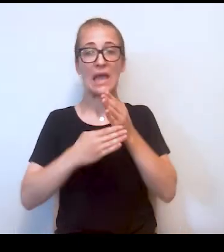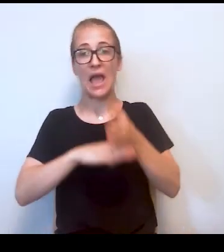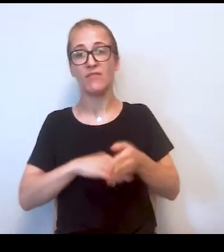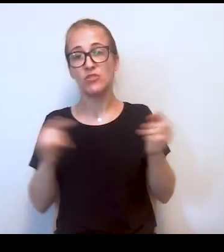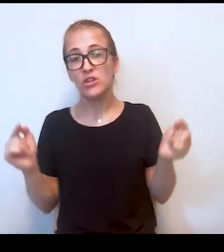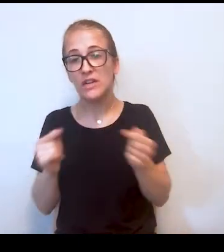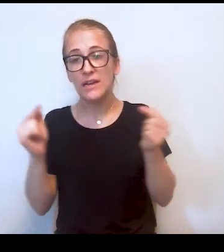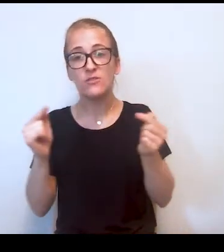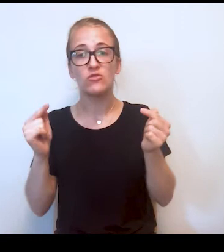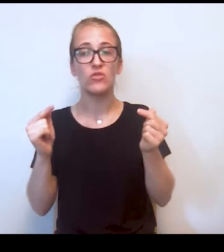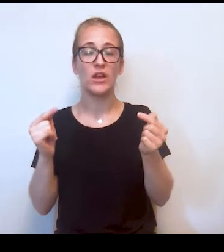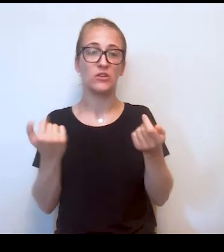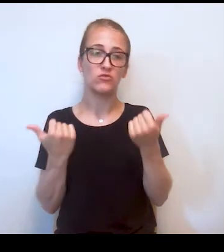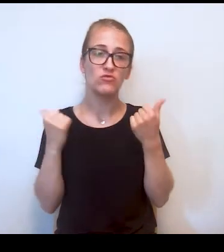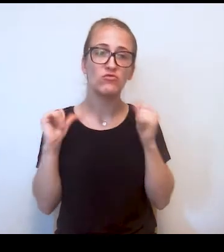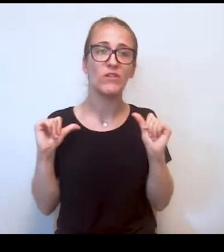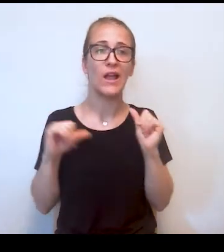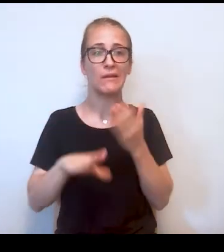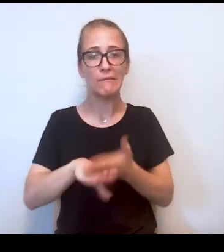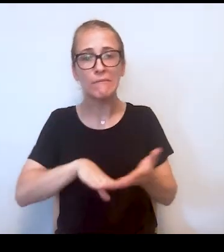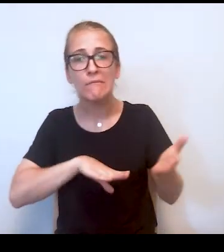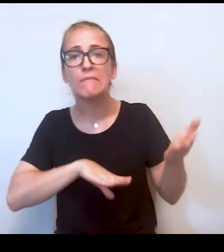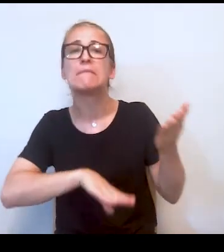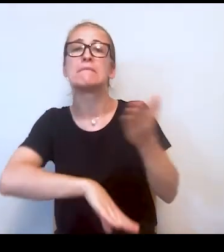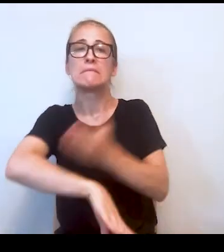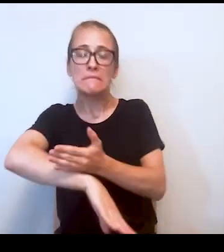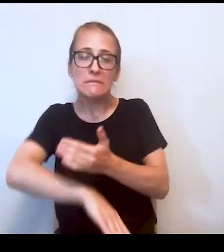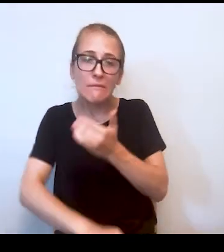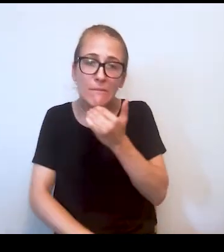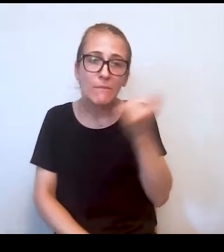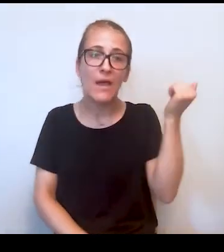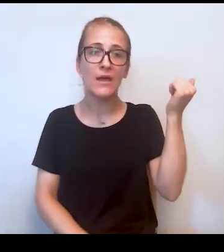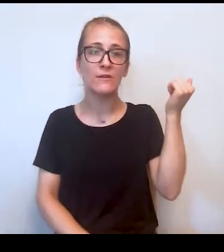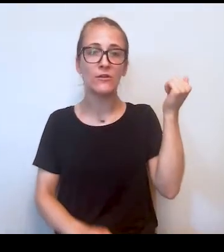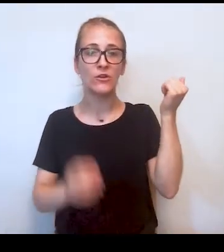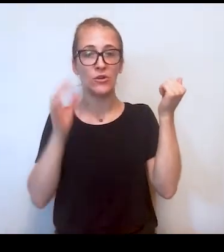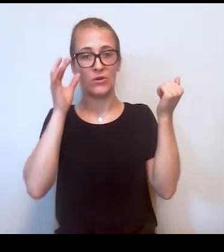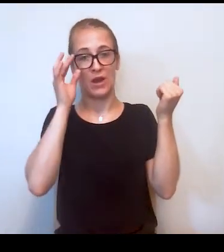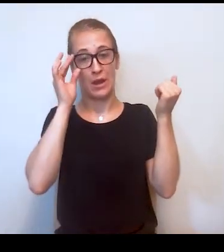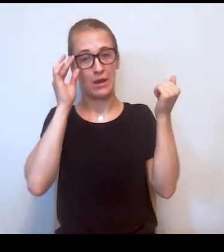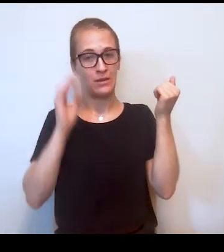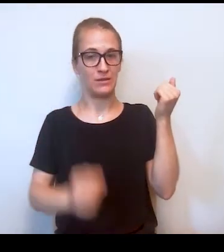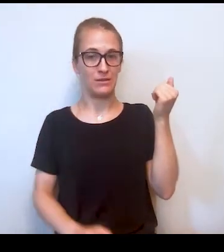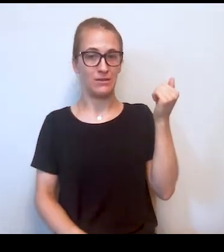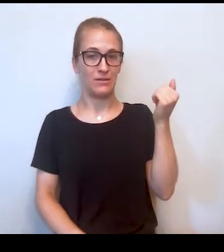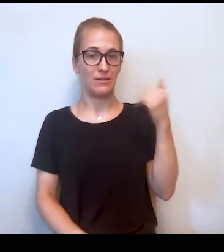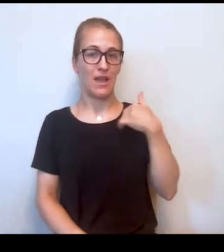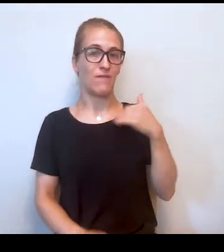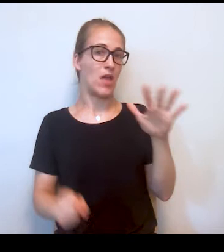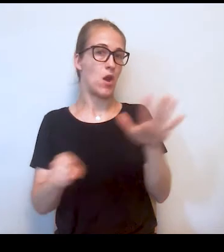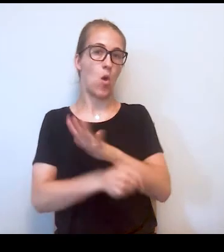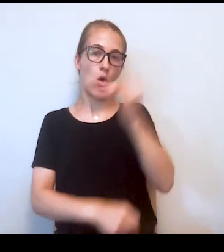there's this whole idea of no pain, no gain where someone who has connective tissue... I don't even wanna say issues.